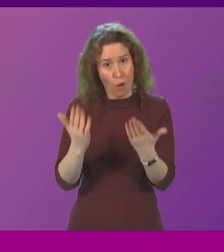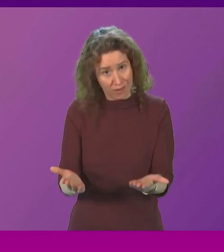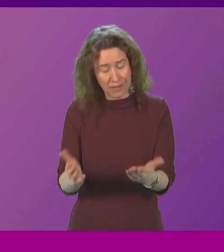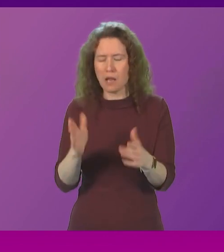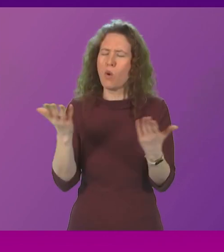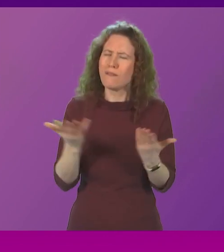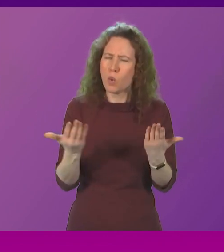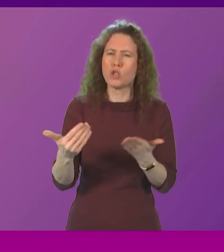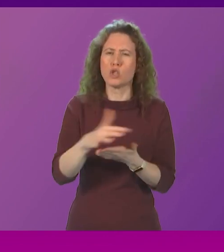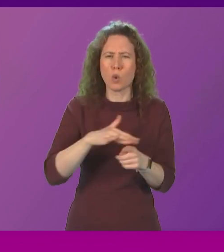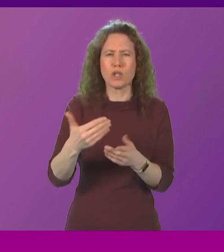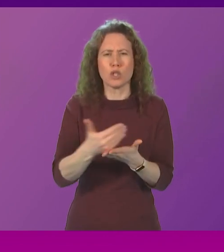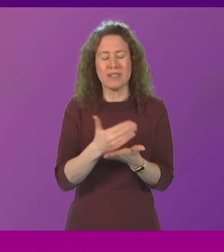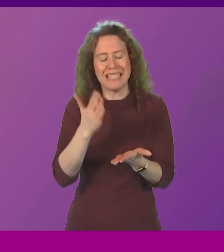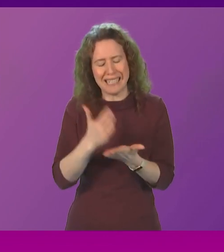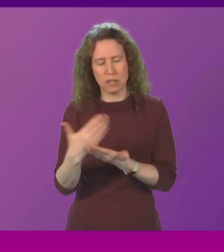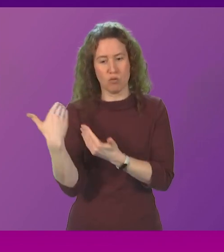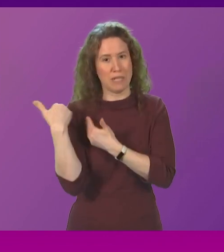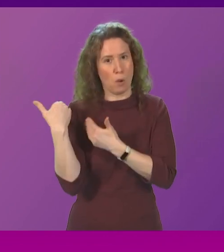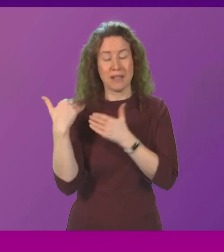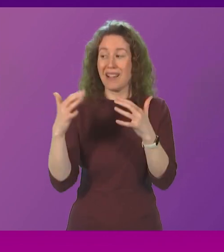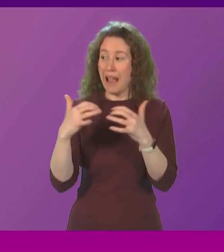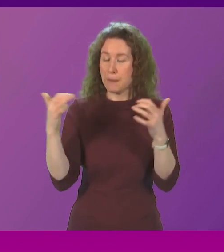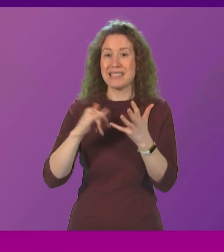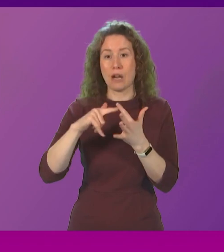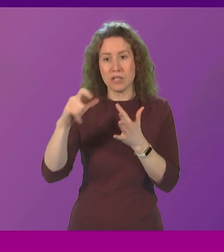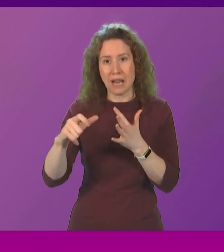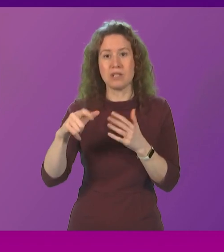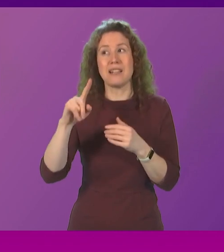Social security is the responsibility of the Cabinet Secretary for Social Justice.